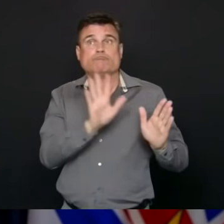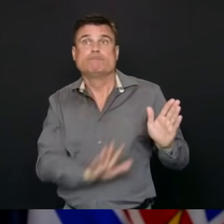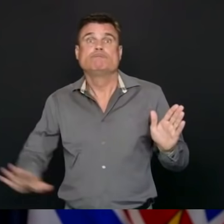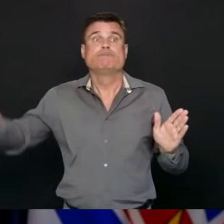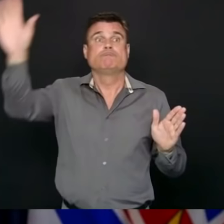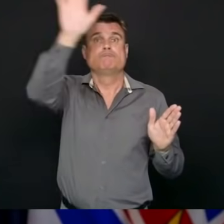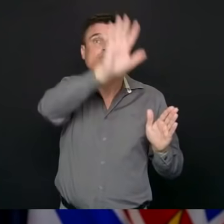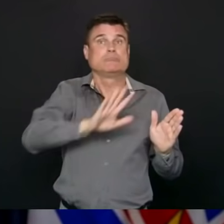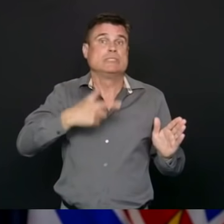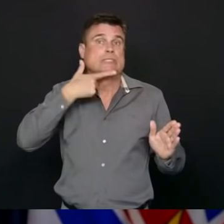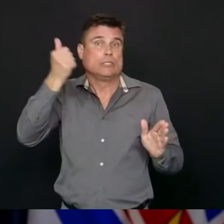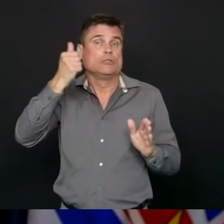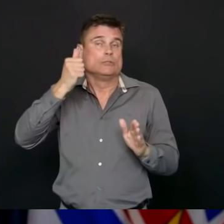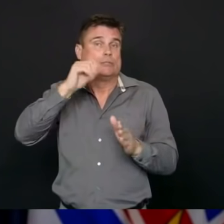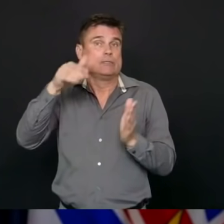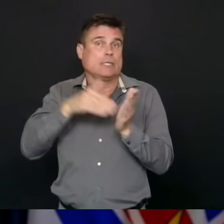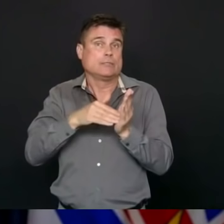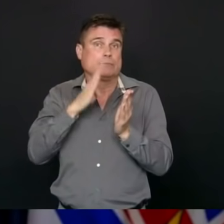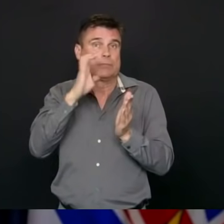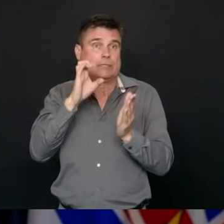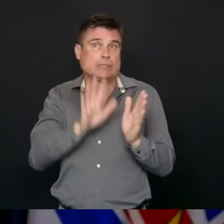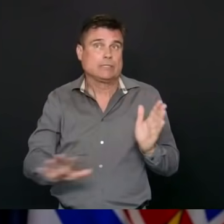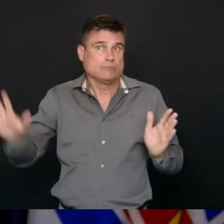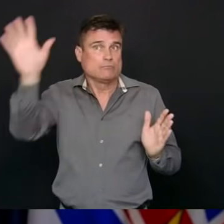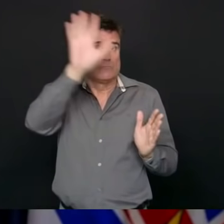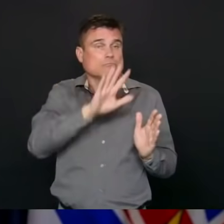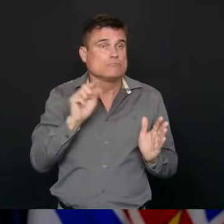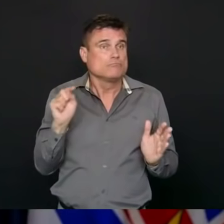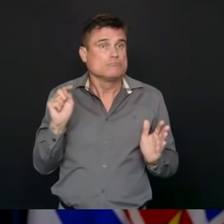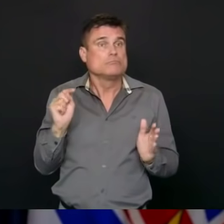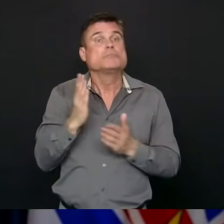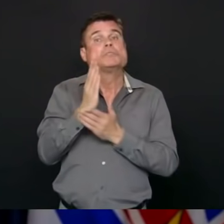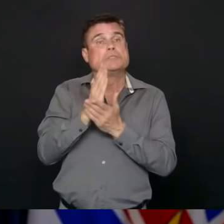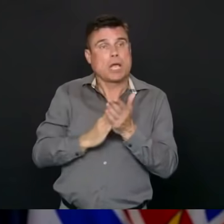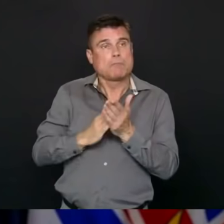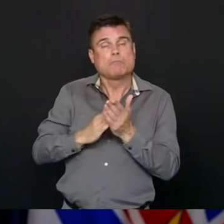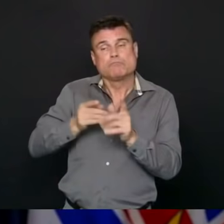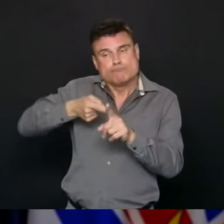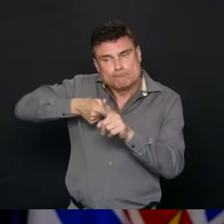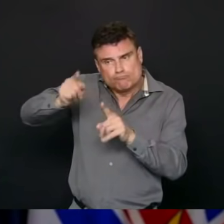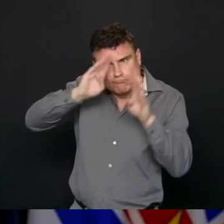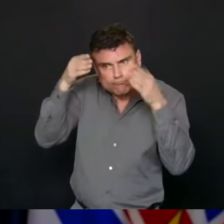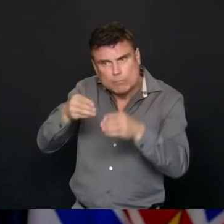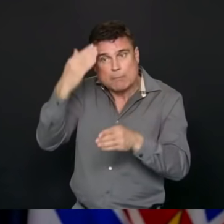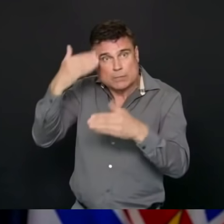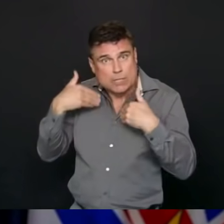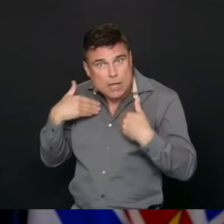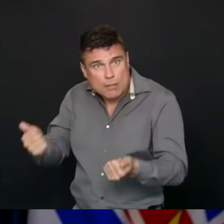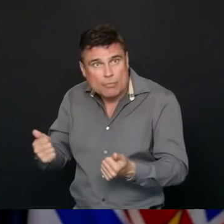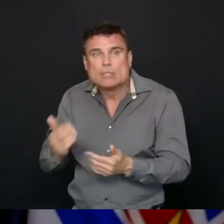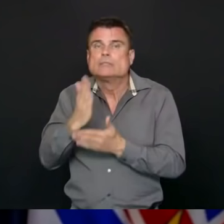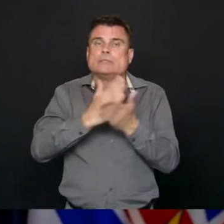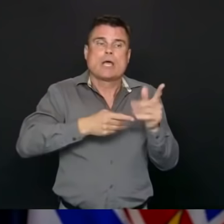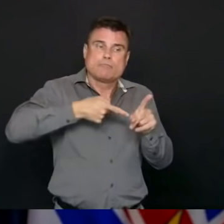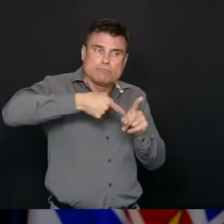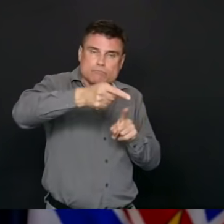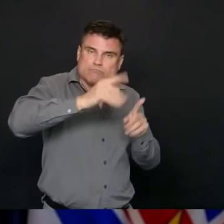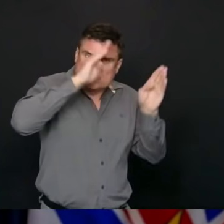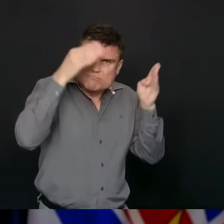and private hospitals, extended care hospitals and mental health facilities. Of these 45,000,